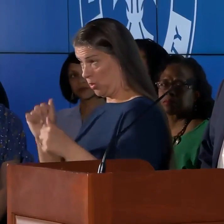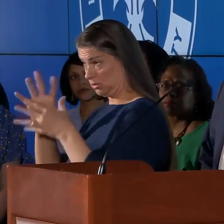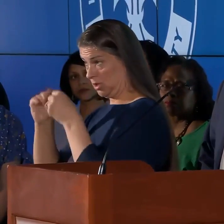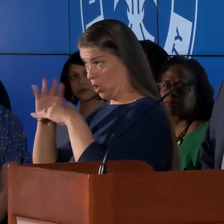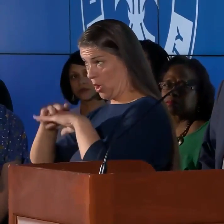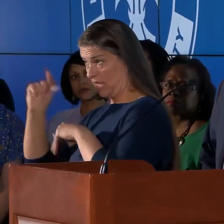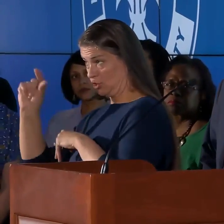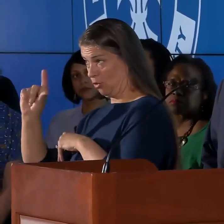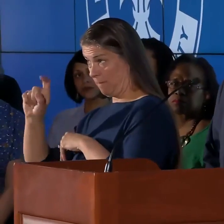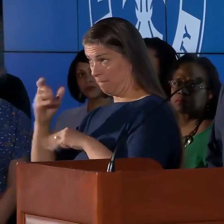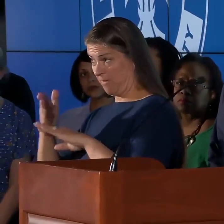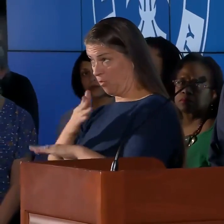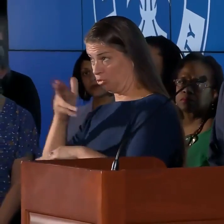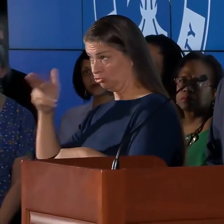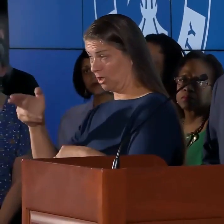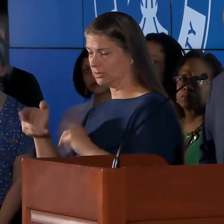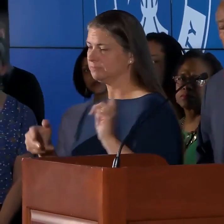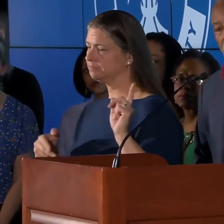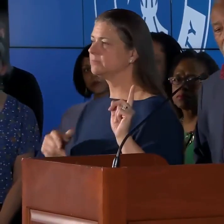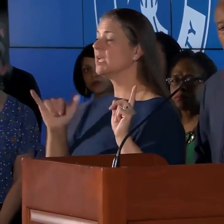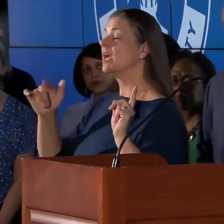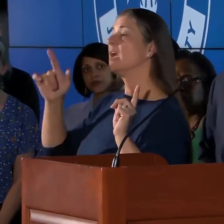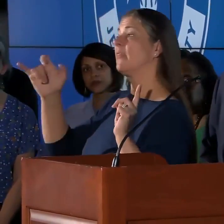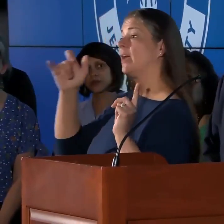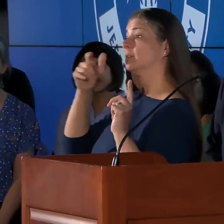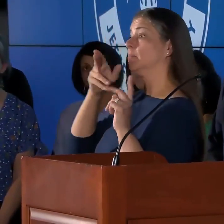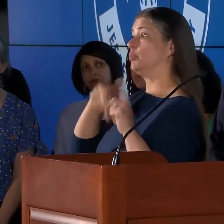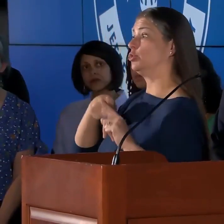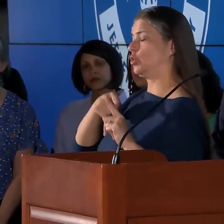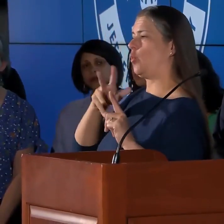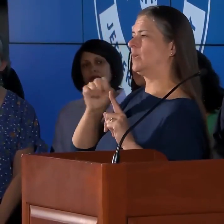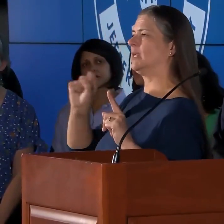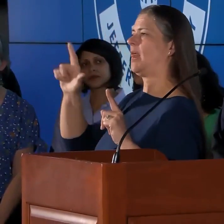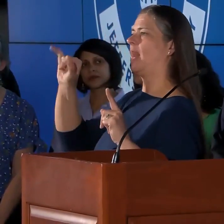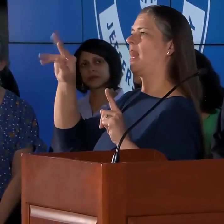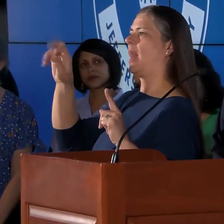I will say this, that the suspect was live streaming. And unfortunately,